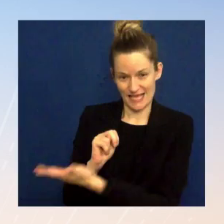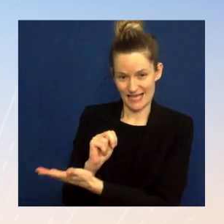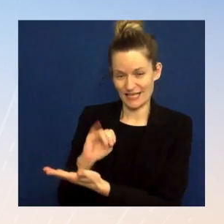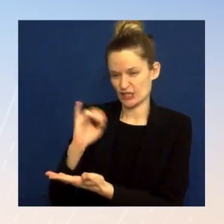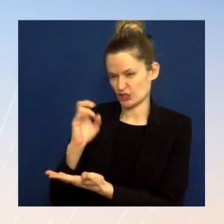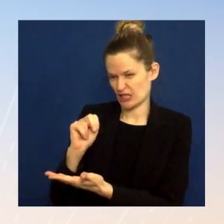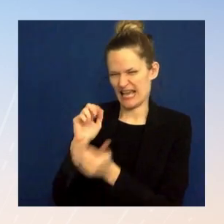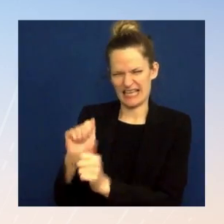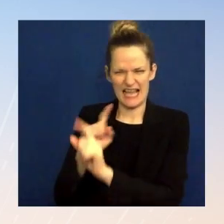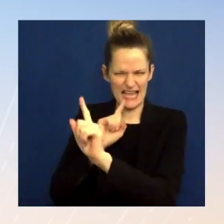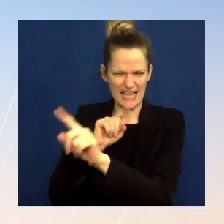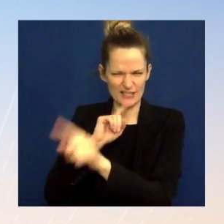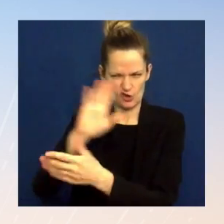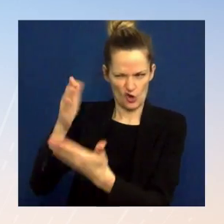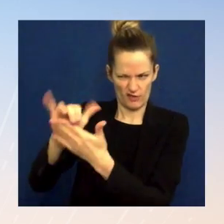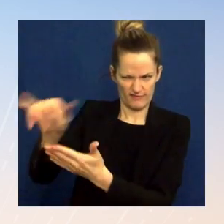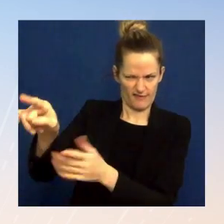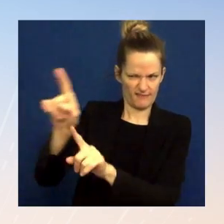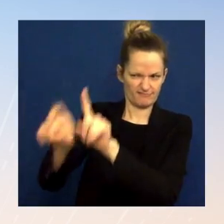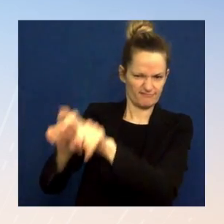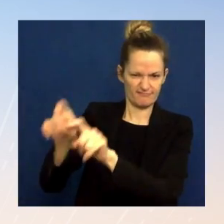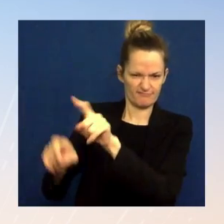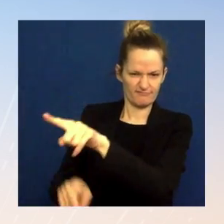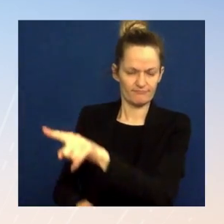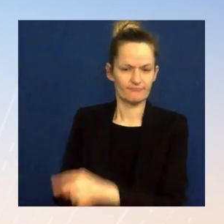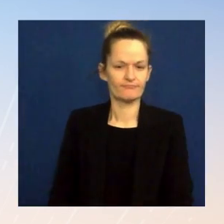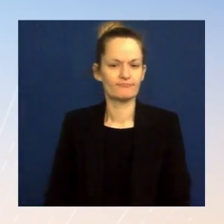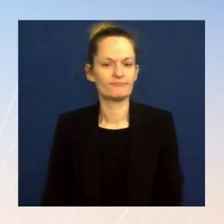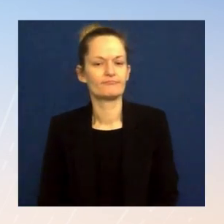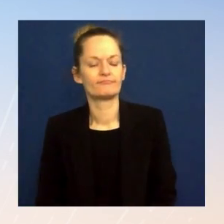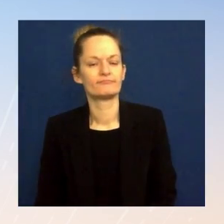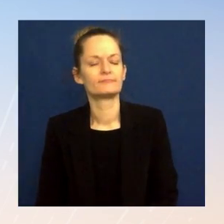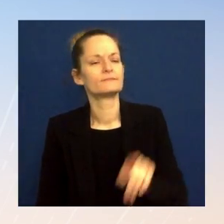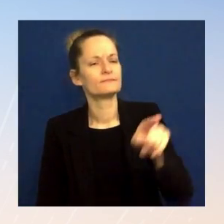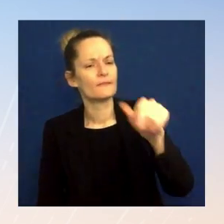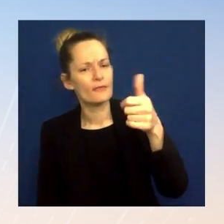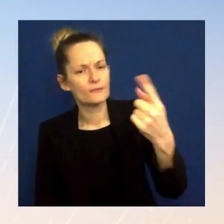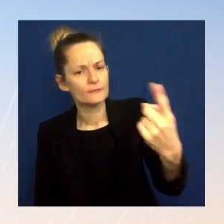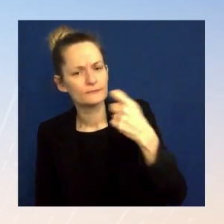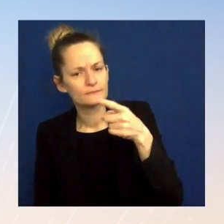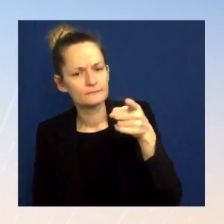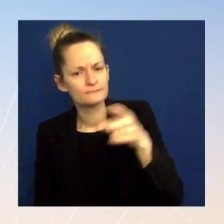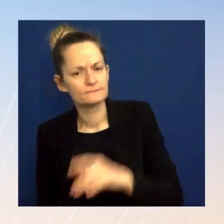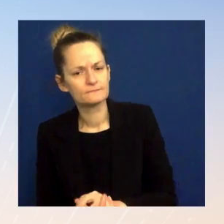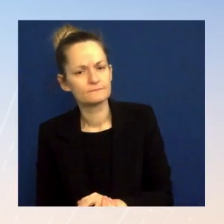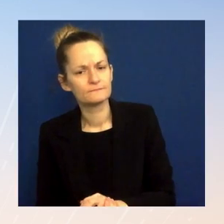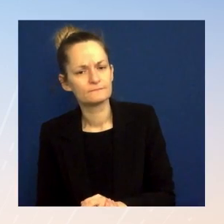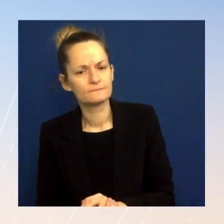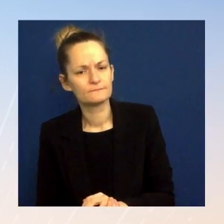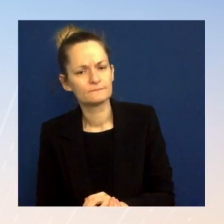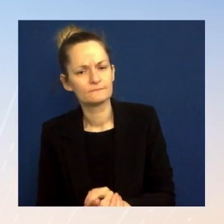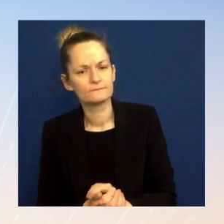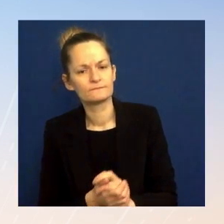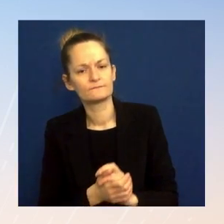one other though, because you're taking unrelated questions here. On ISIS-K, the President had said over the summer that he would --